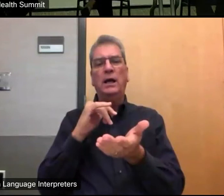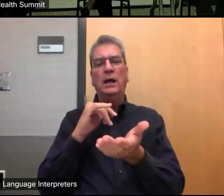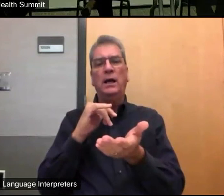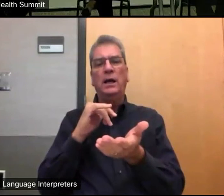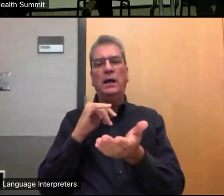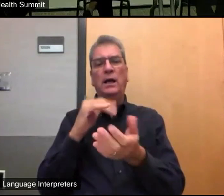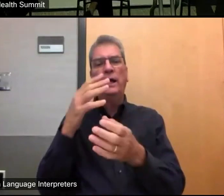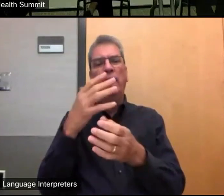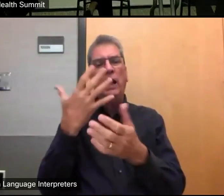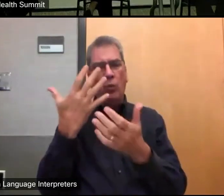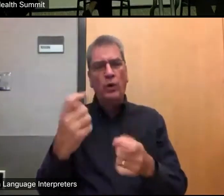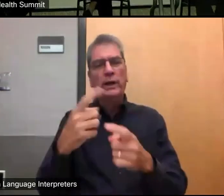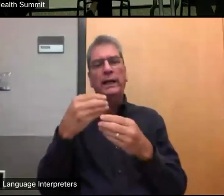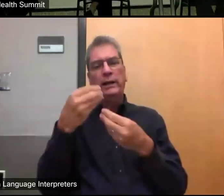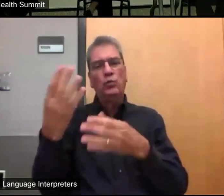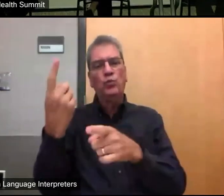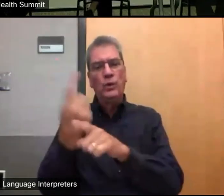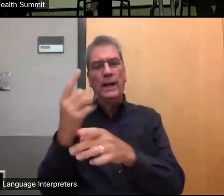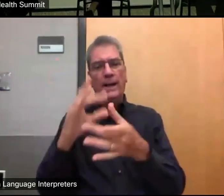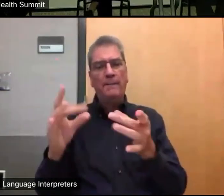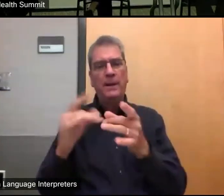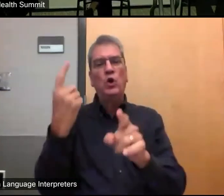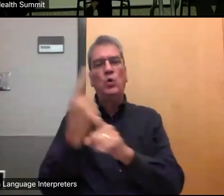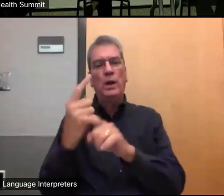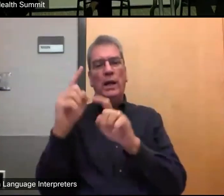the right message to the right audience. So you guys talking about a lot of about the